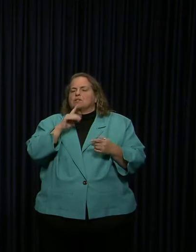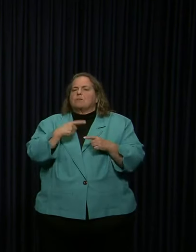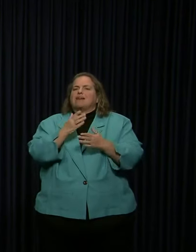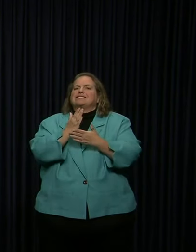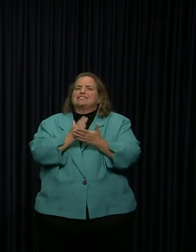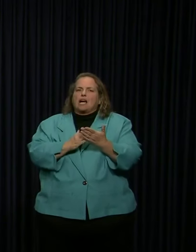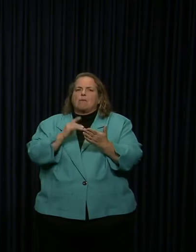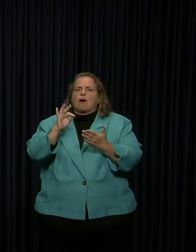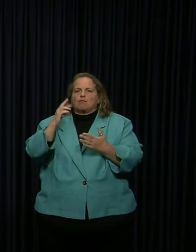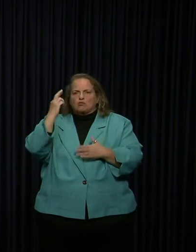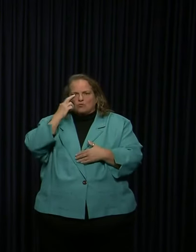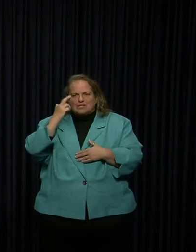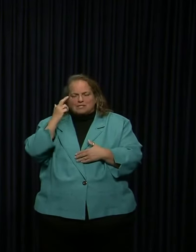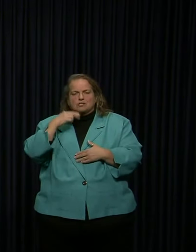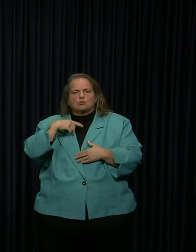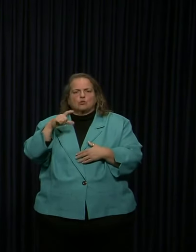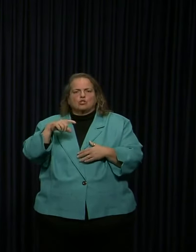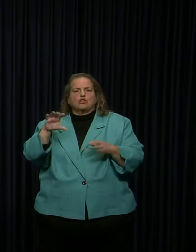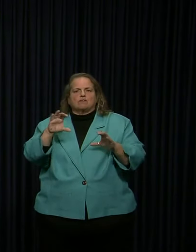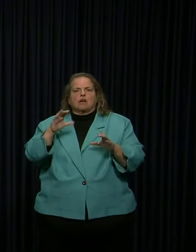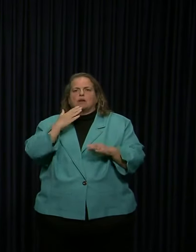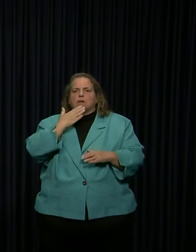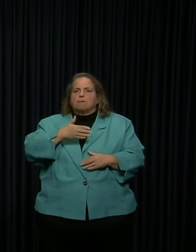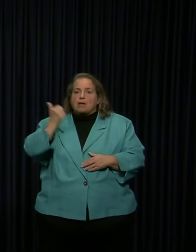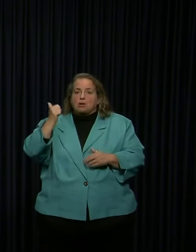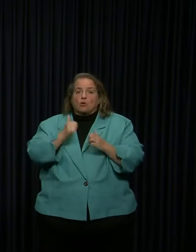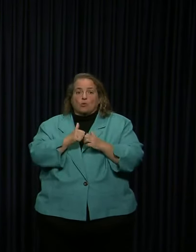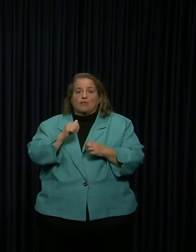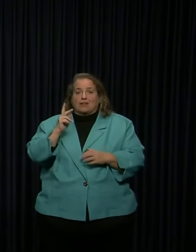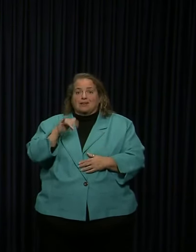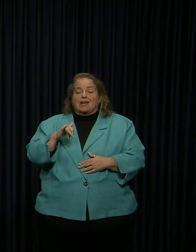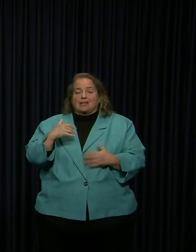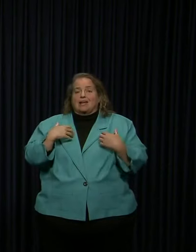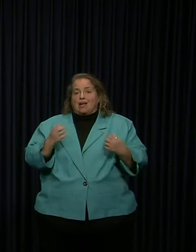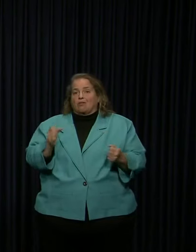COMMITMENT TO DOING WHAT WE NEED TO. OKAY.